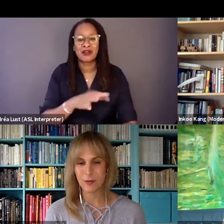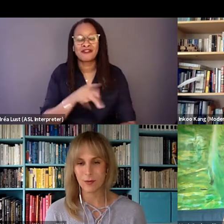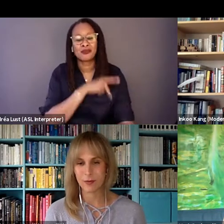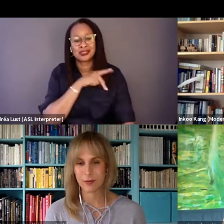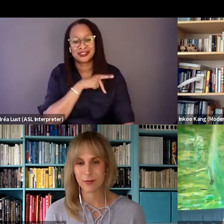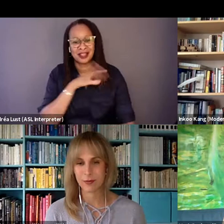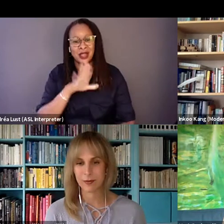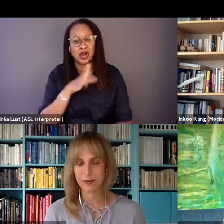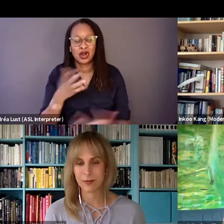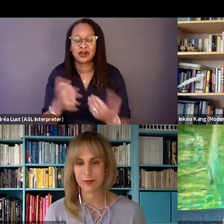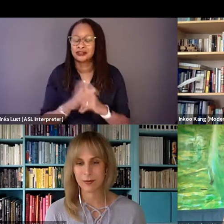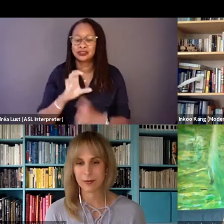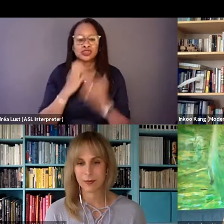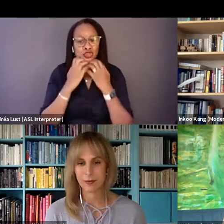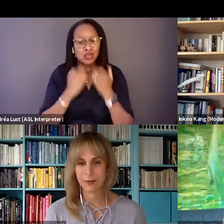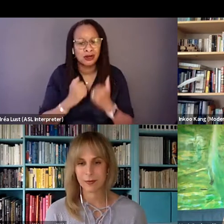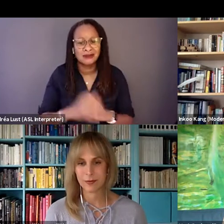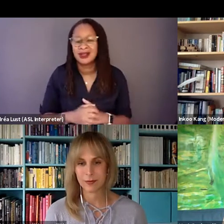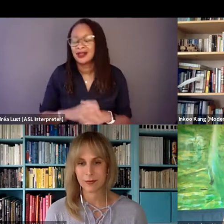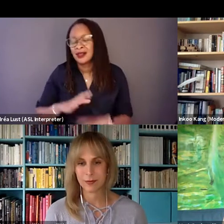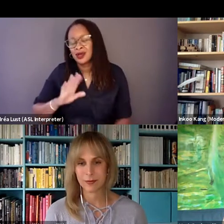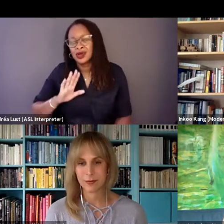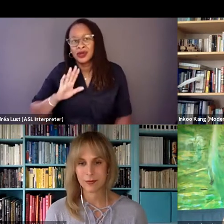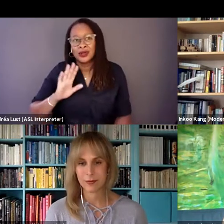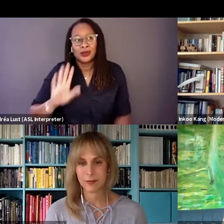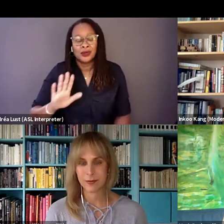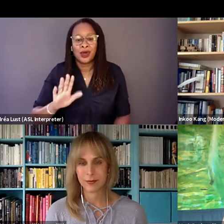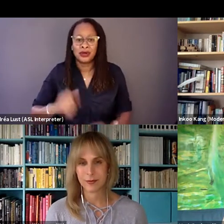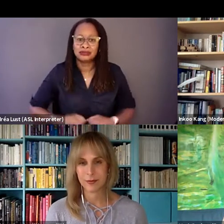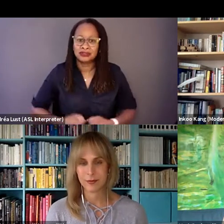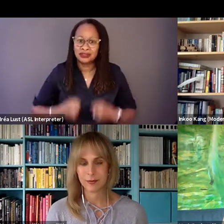her charisma, her survival instincts.